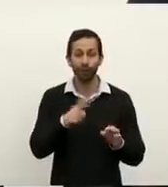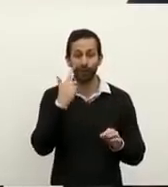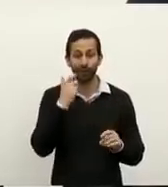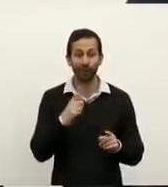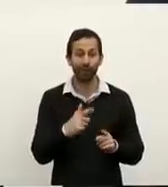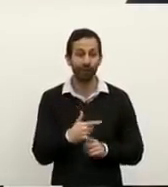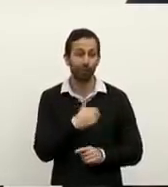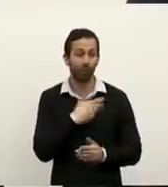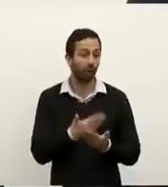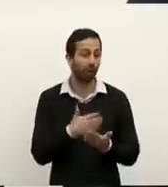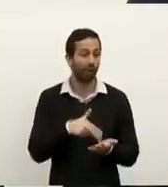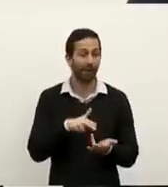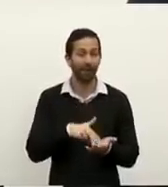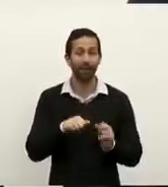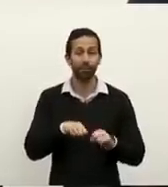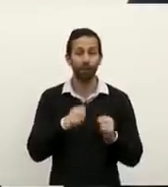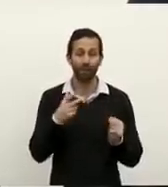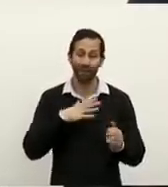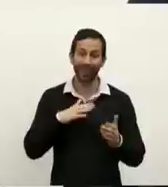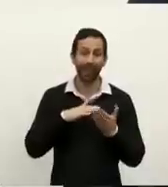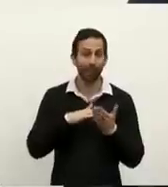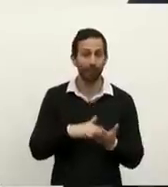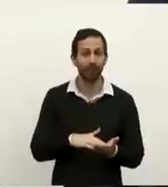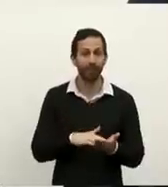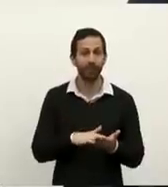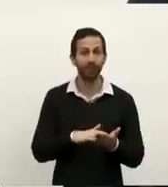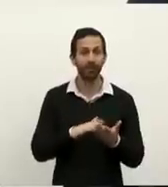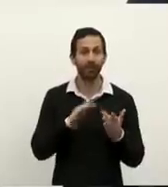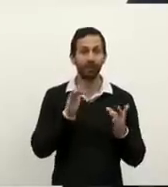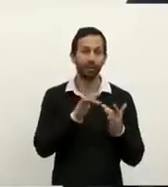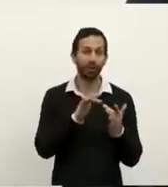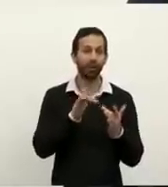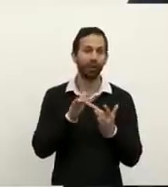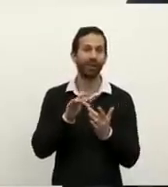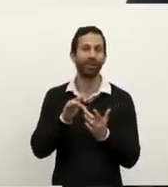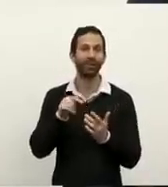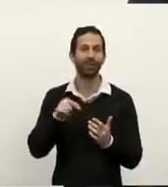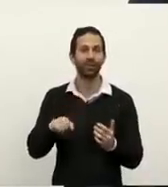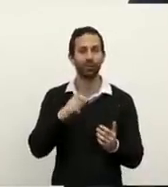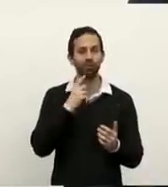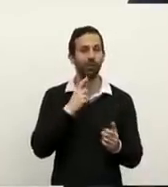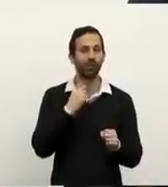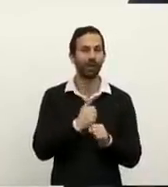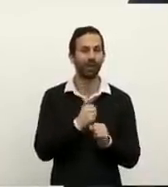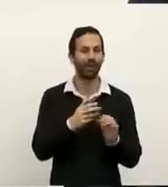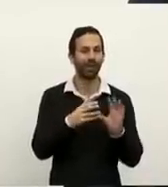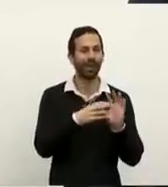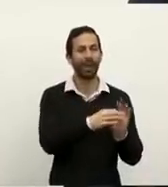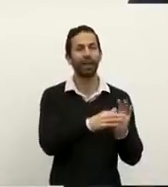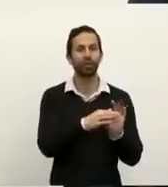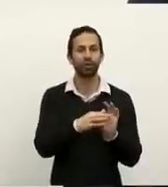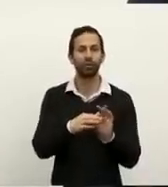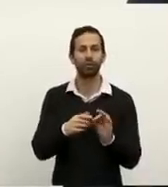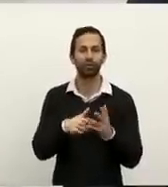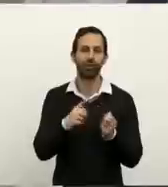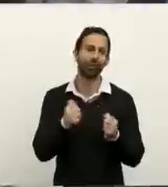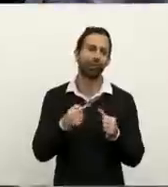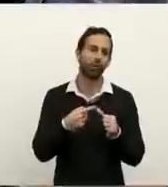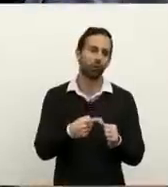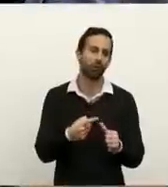on Monday, is broken, you need help, contact their contact centre and they'll try and make the connections to work and get a solution.